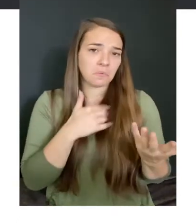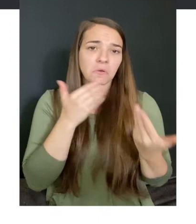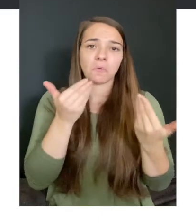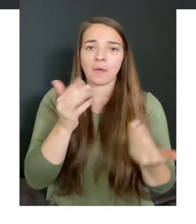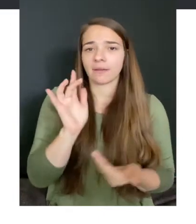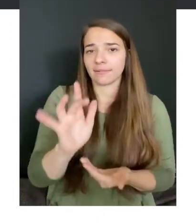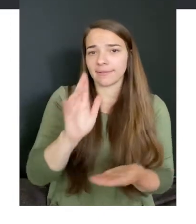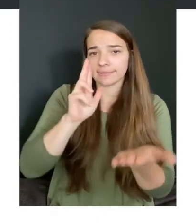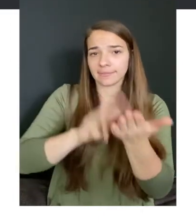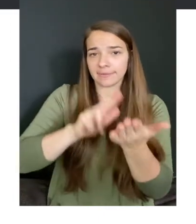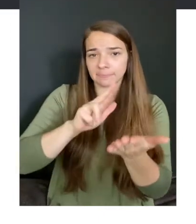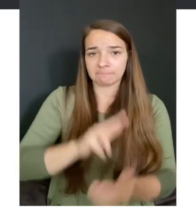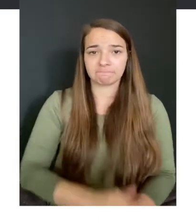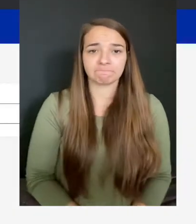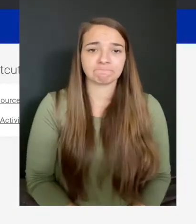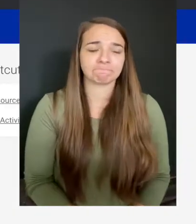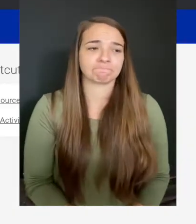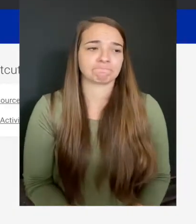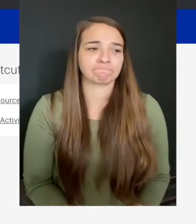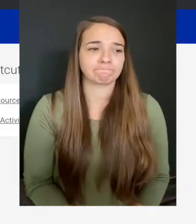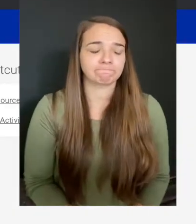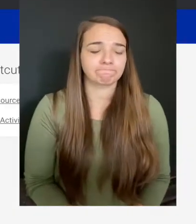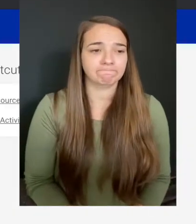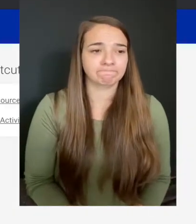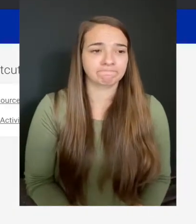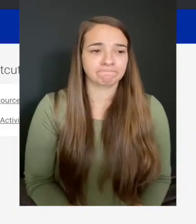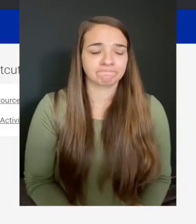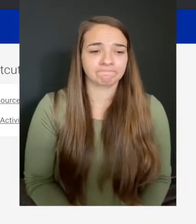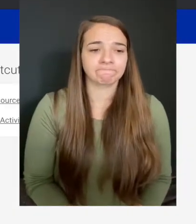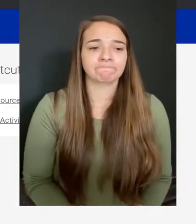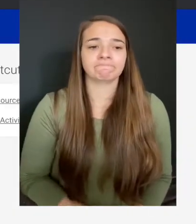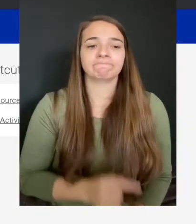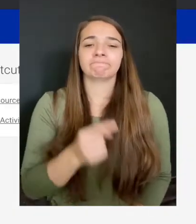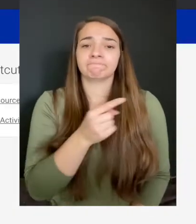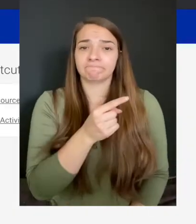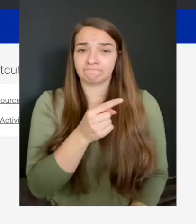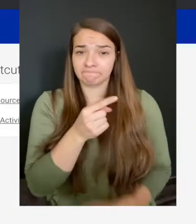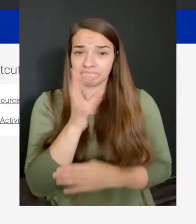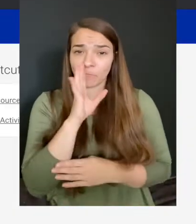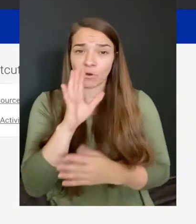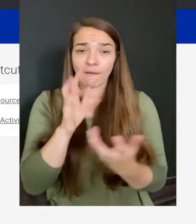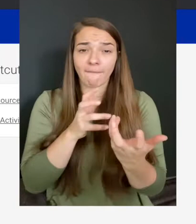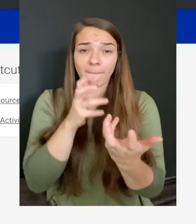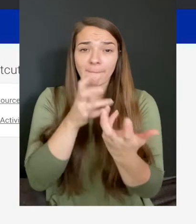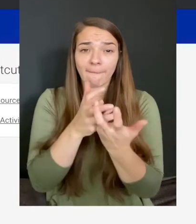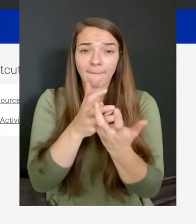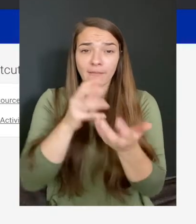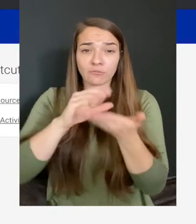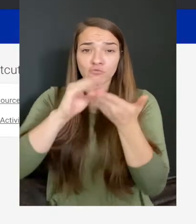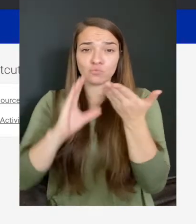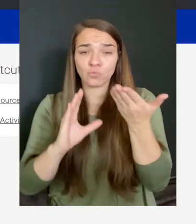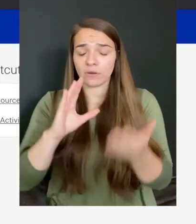And here is what your Accommodate student portal looks like.